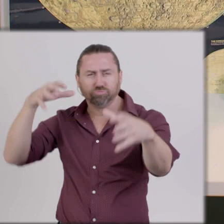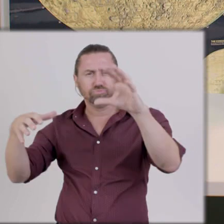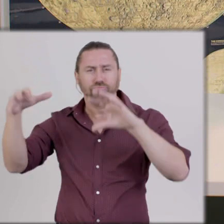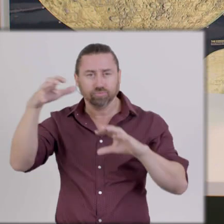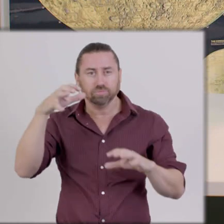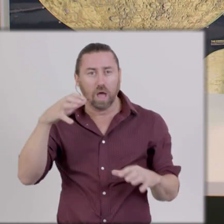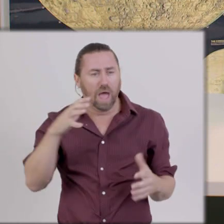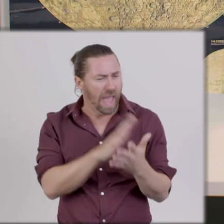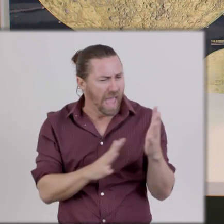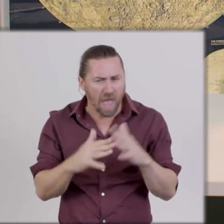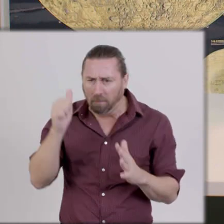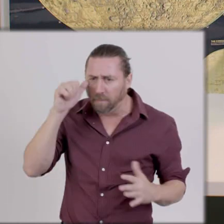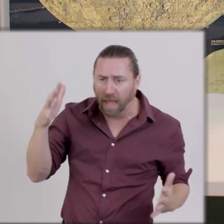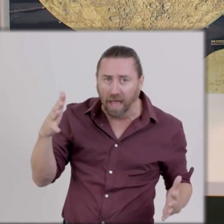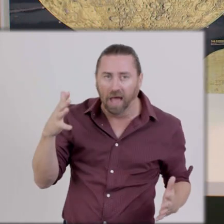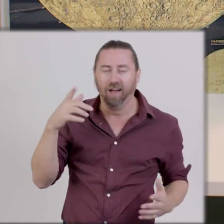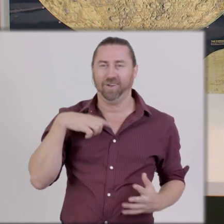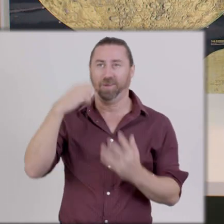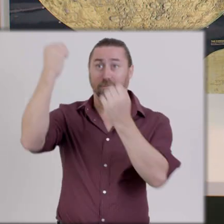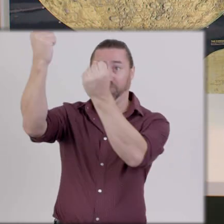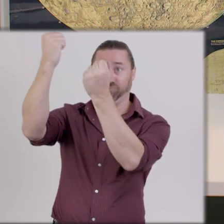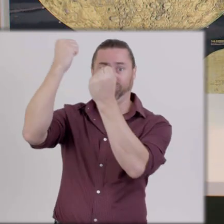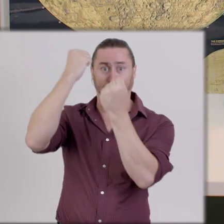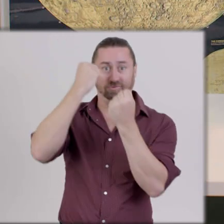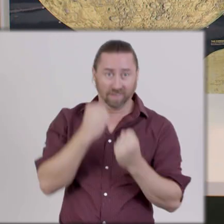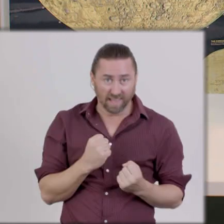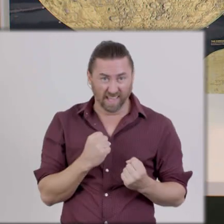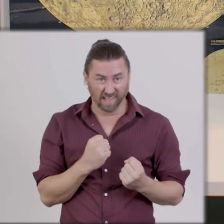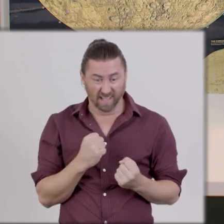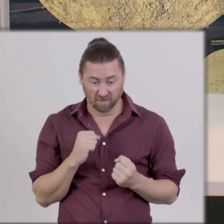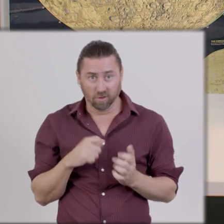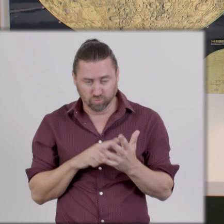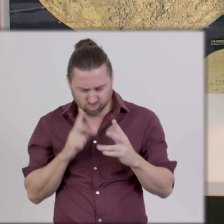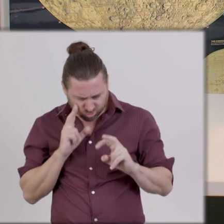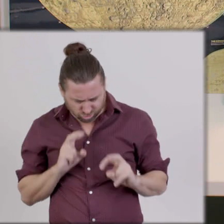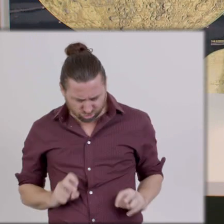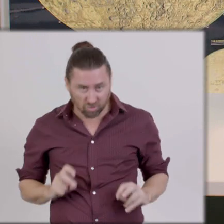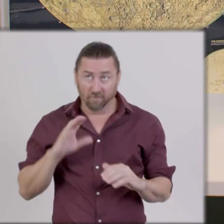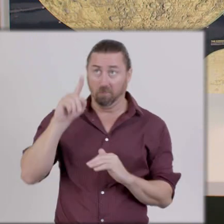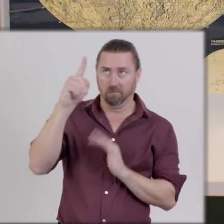after analysing samples brought back from the moon's surface, by the astronauts to Earth.